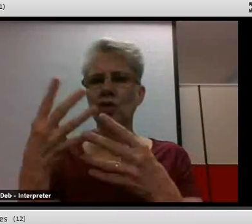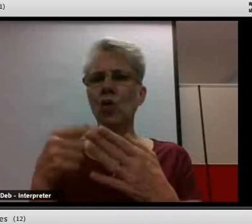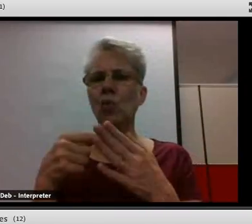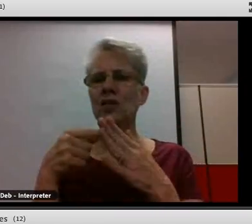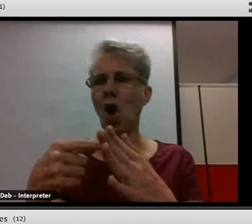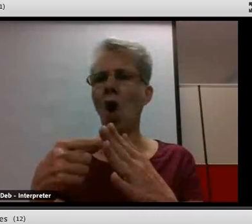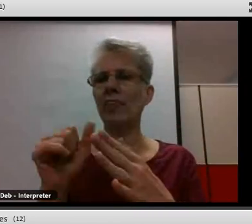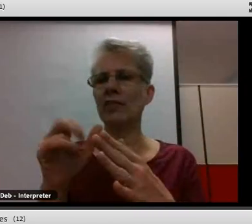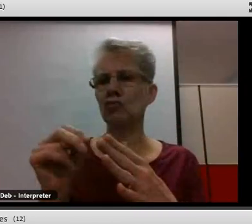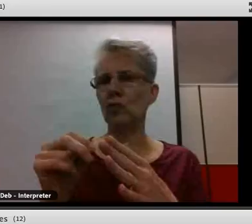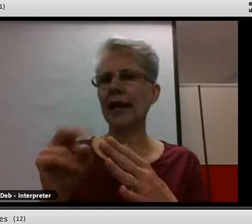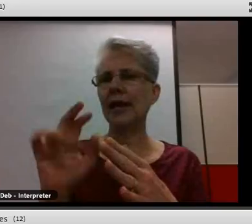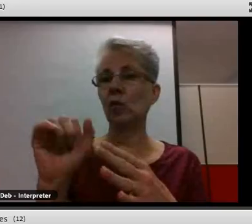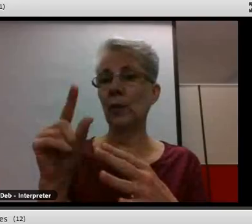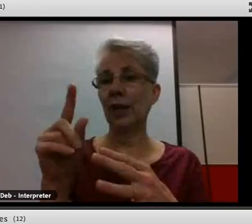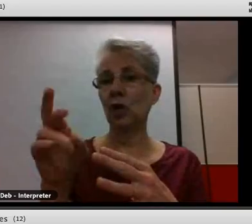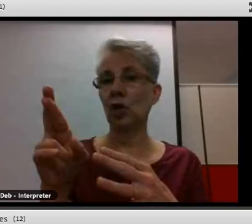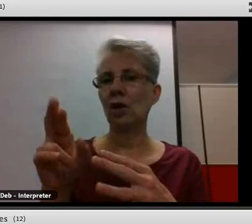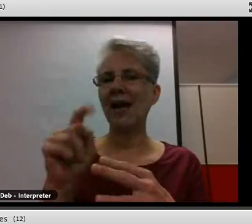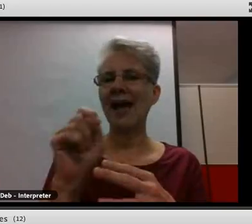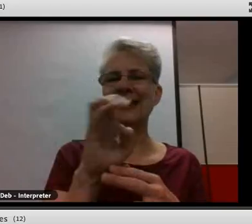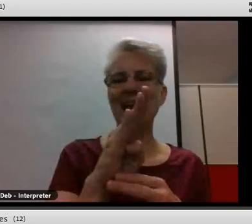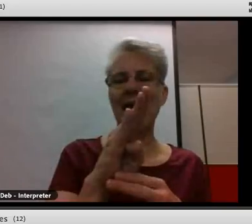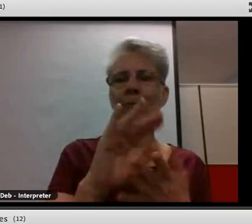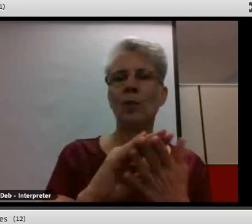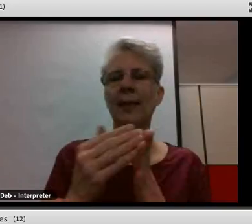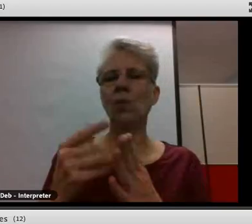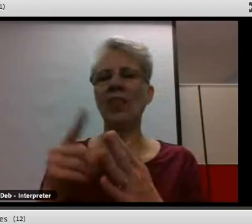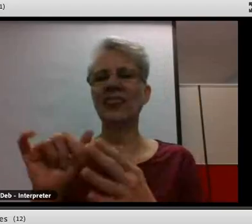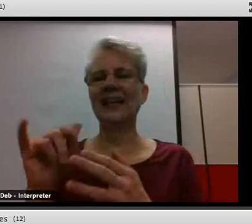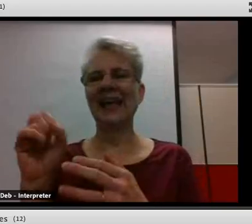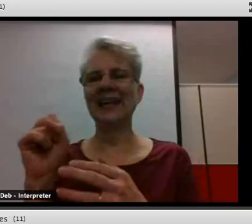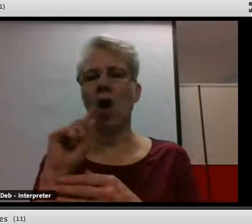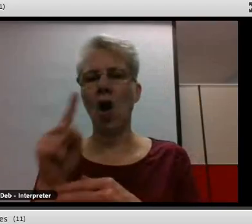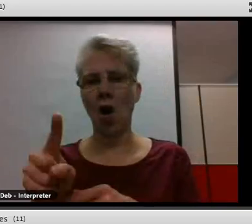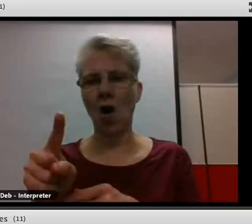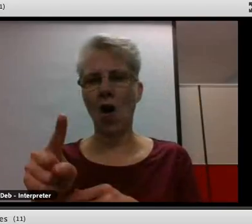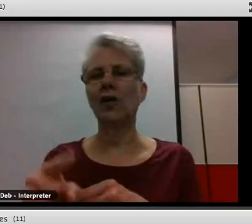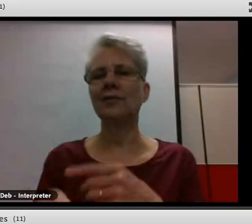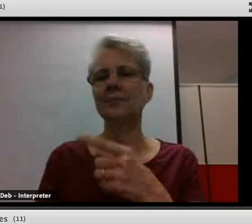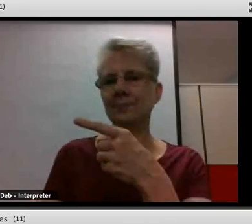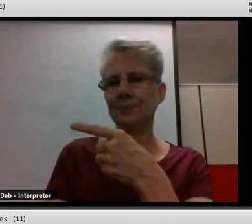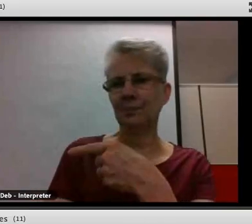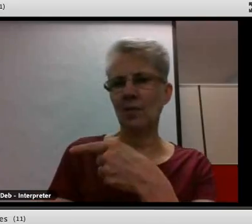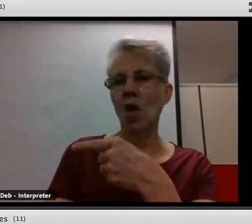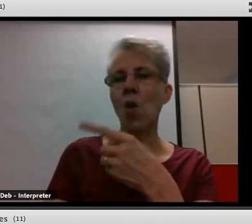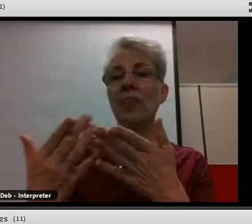that are in print and tutorials that we do. We just a lot of times do library instruction